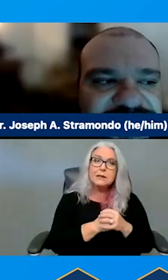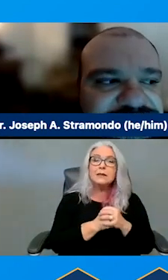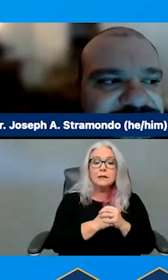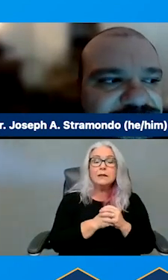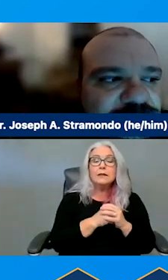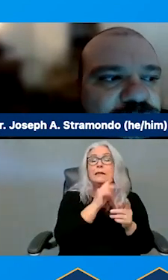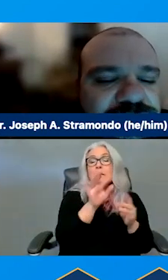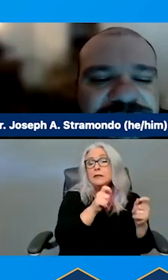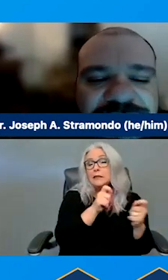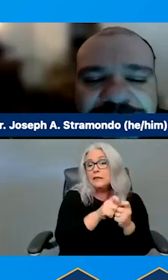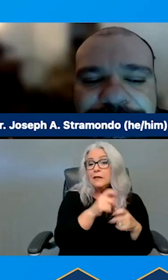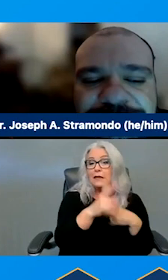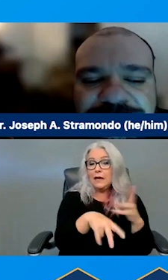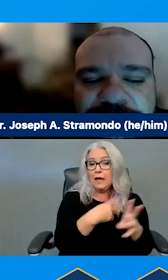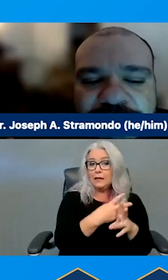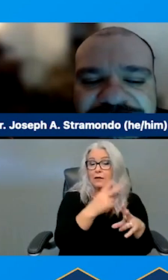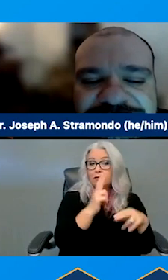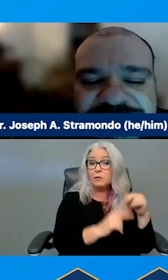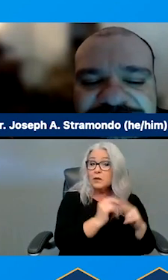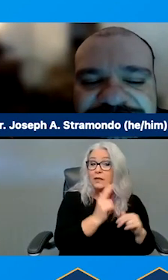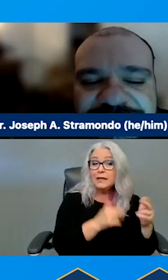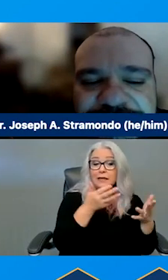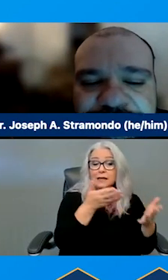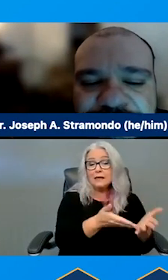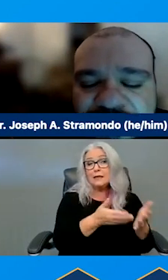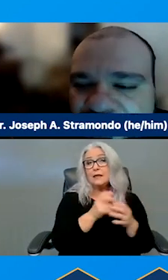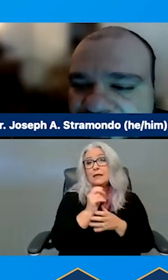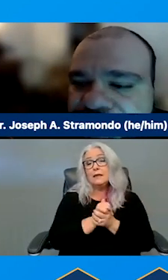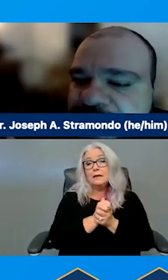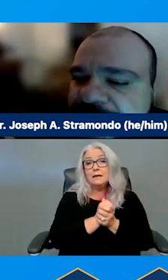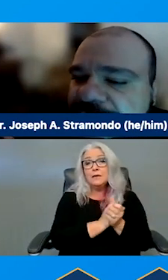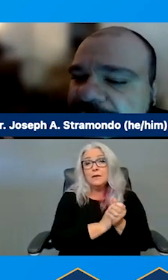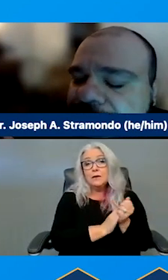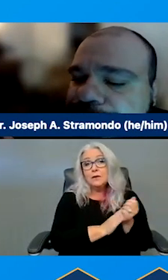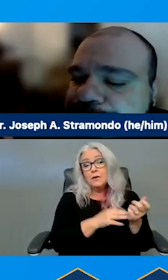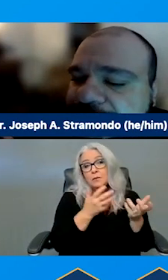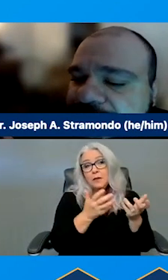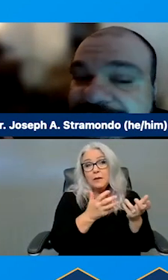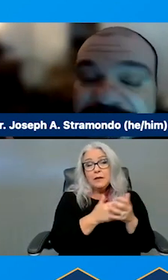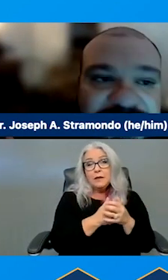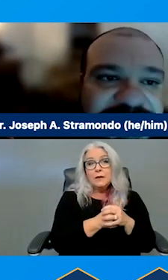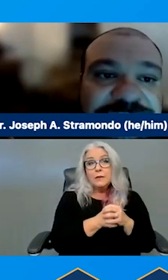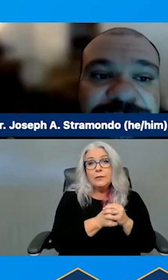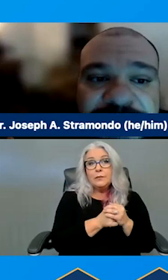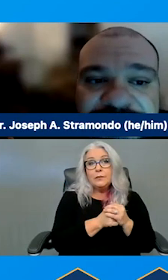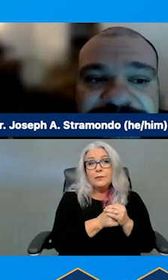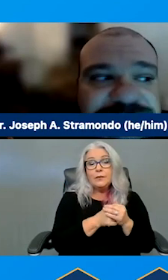right. Particular buildings or ways that people are segregated